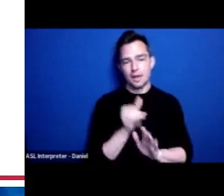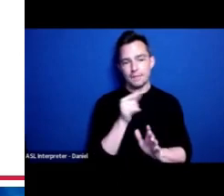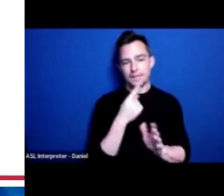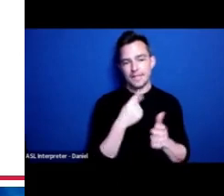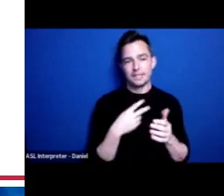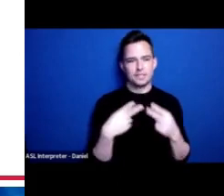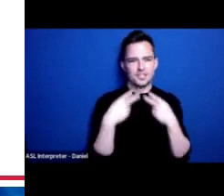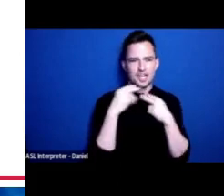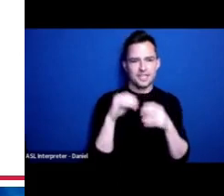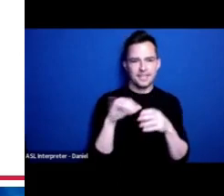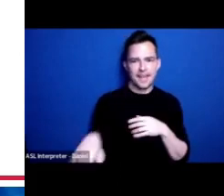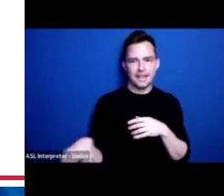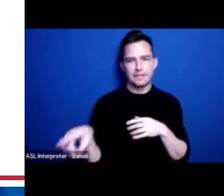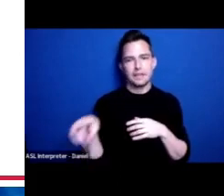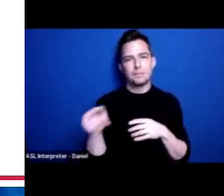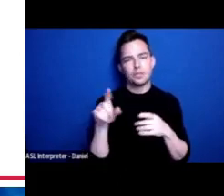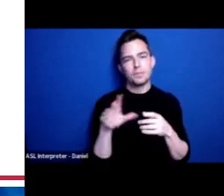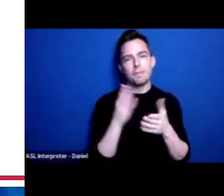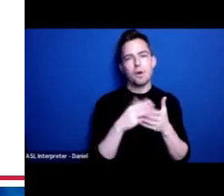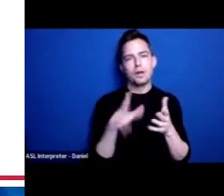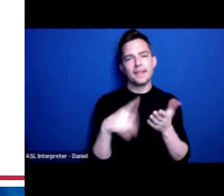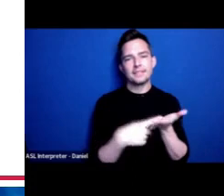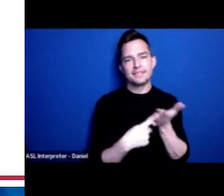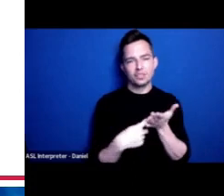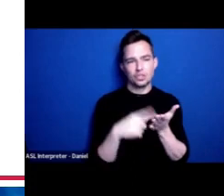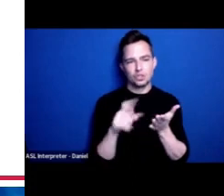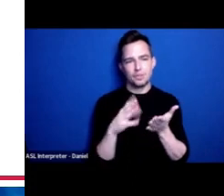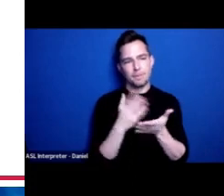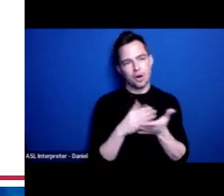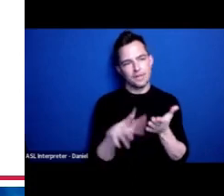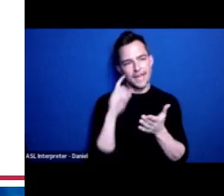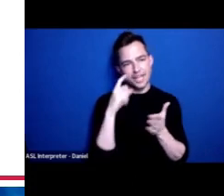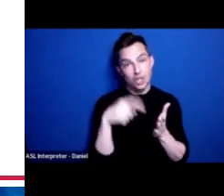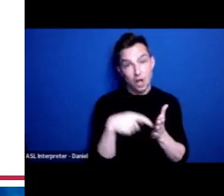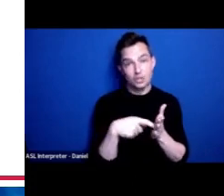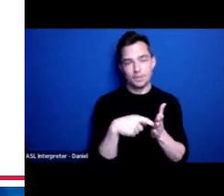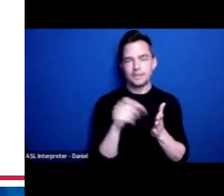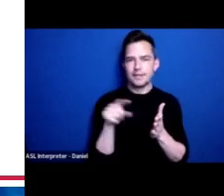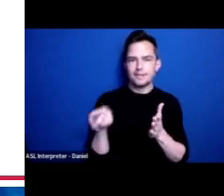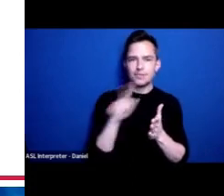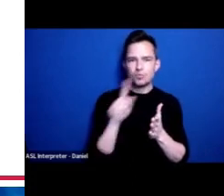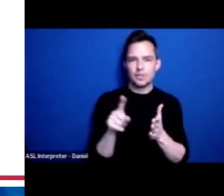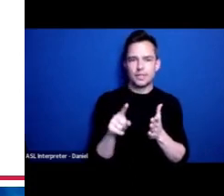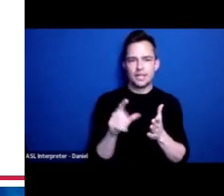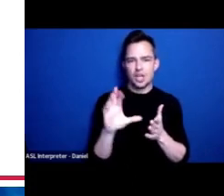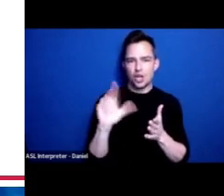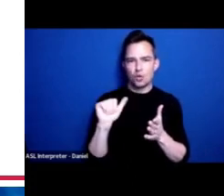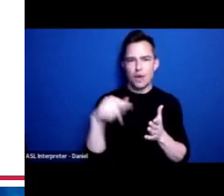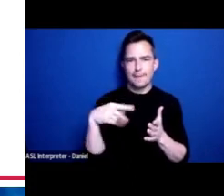that. But it should be part of the discussion, right? It should be part of the non judgement of, yeah, this really is a crappy thing that happened. And like,